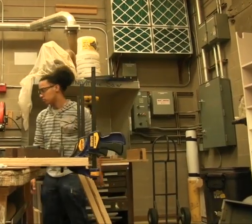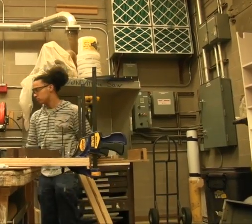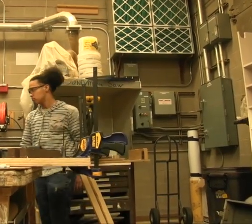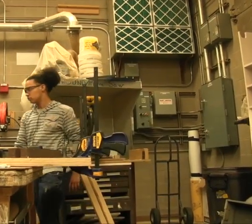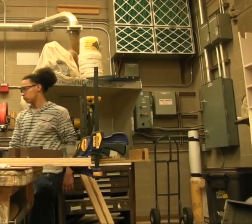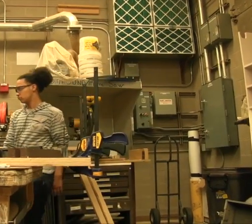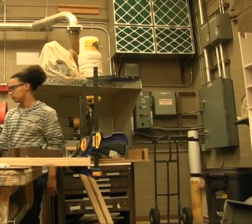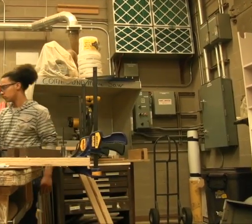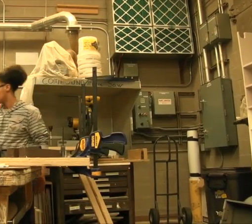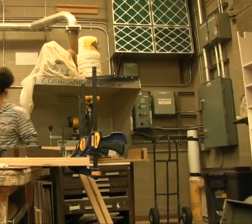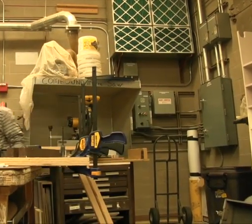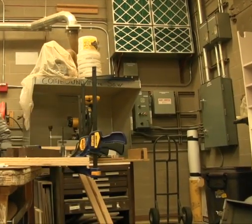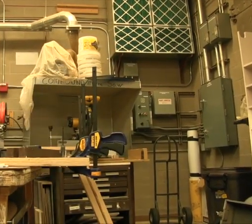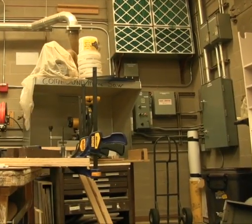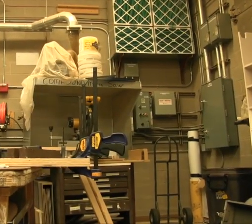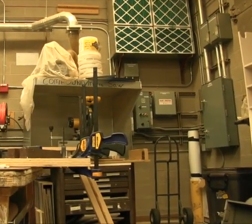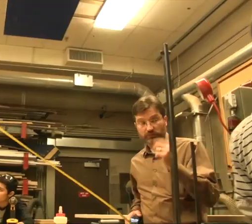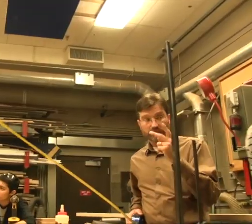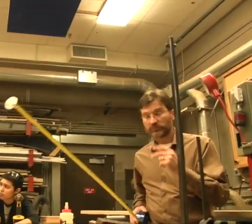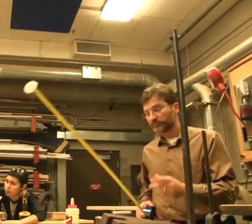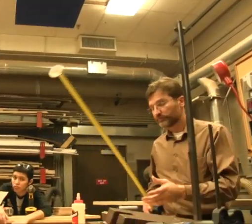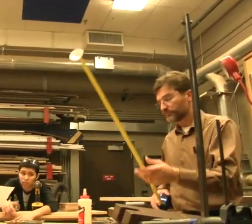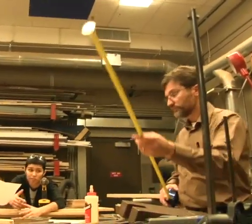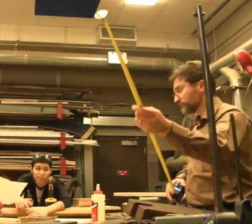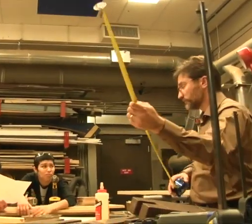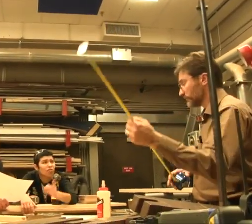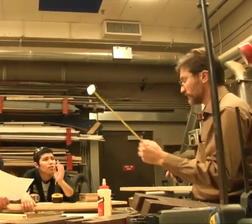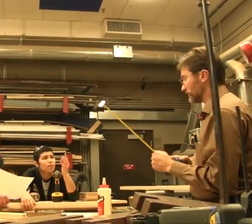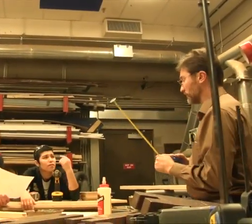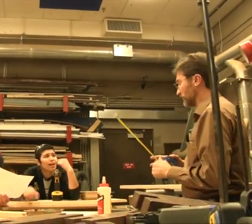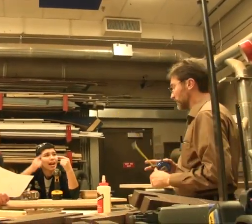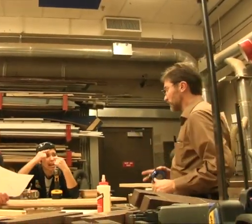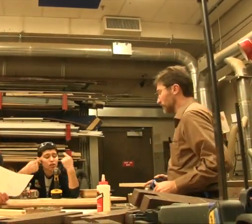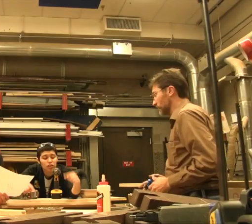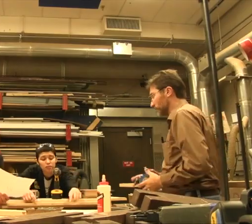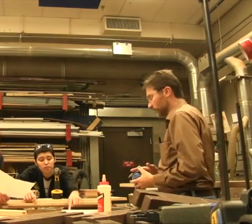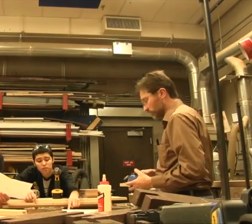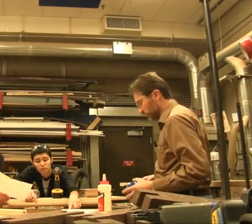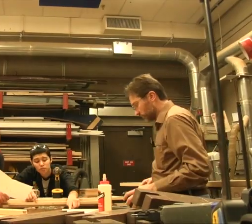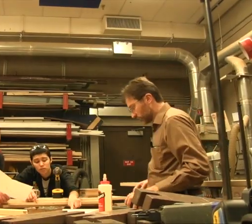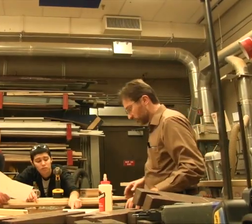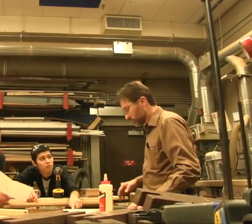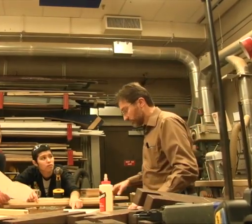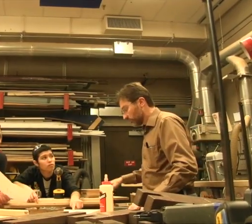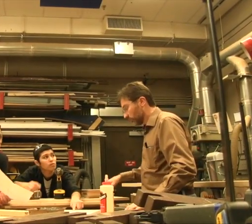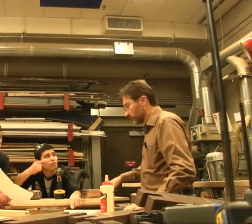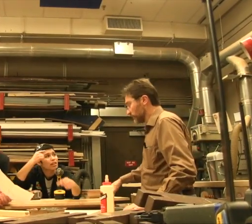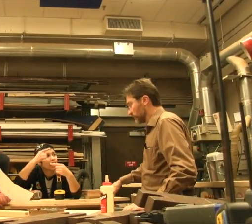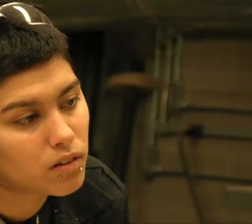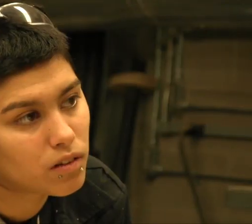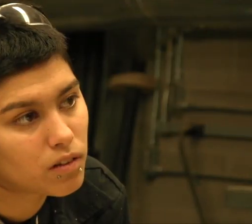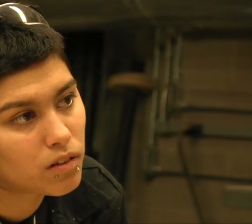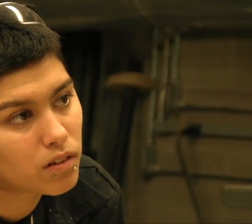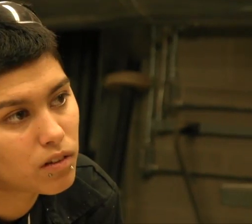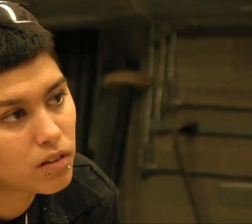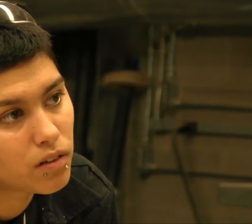Interpreter>> Most of the students do the work now... ...the building.